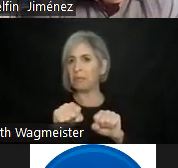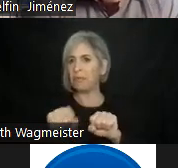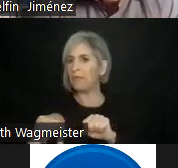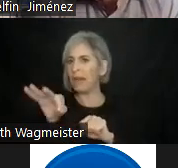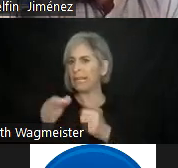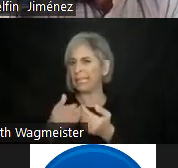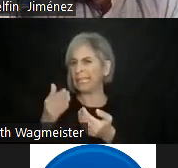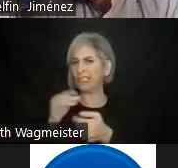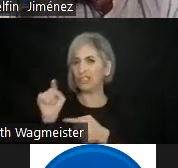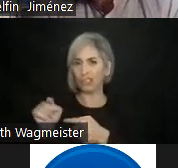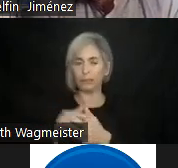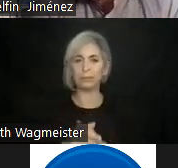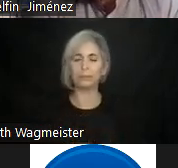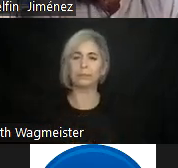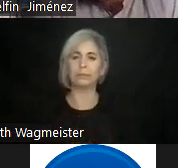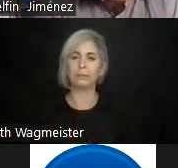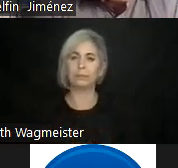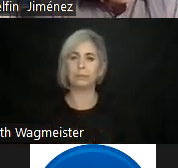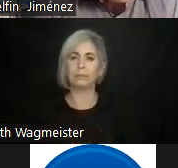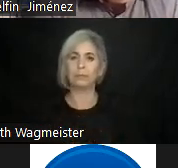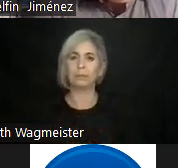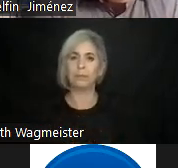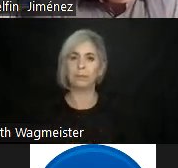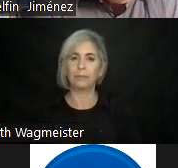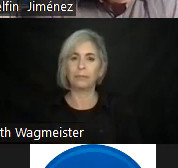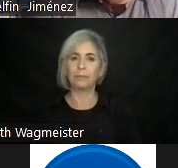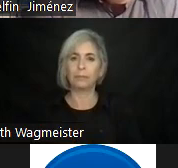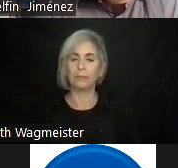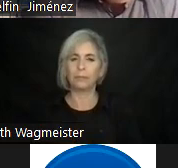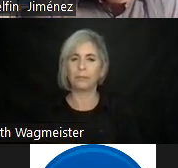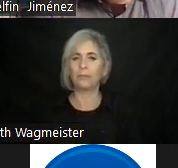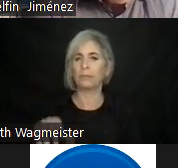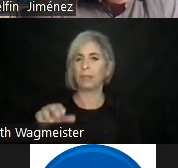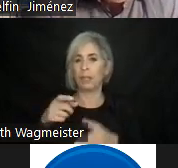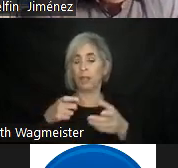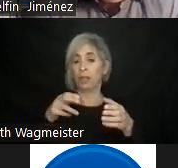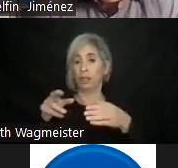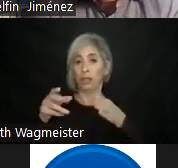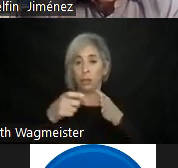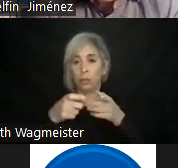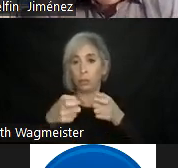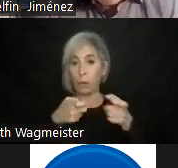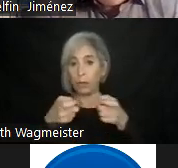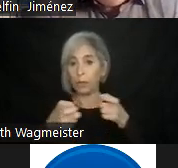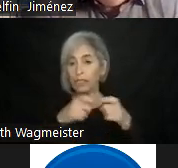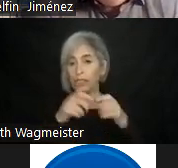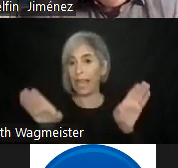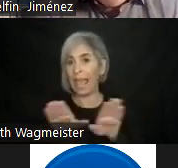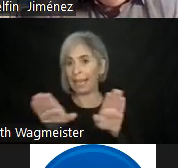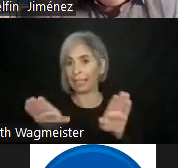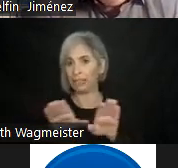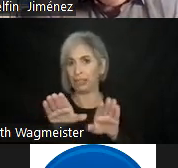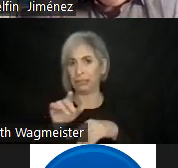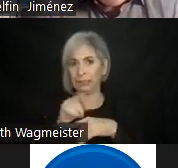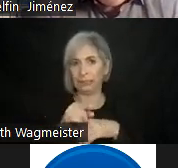But, of course, of course, it is new regular actions in every standard revisions,